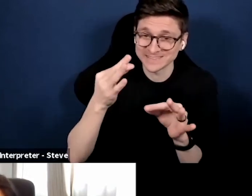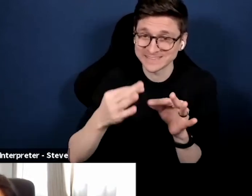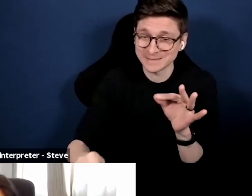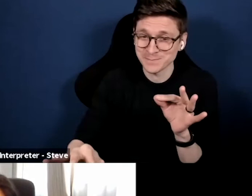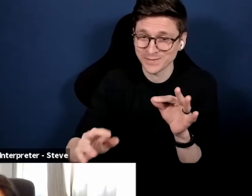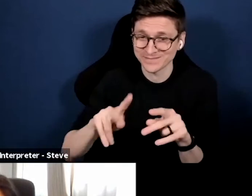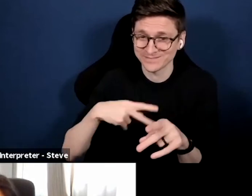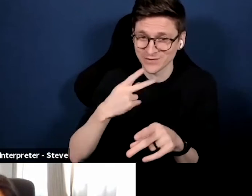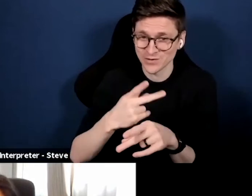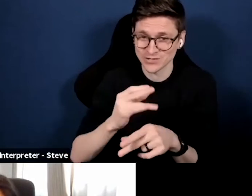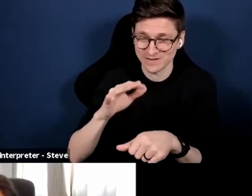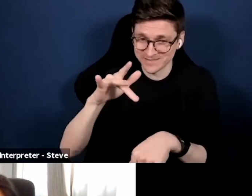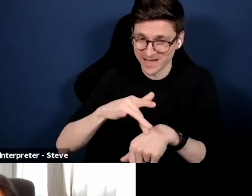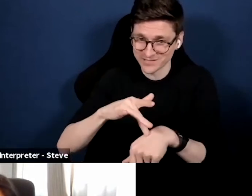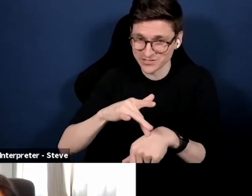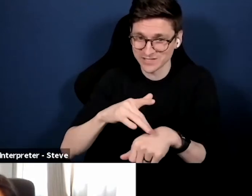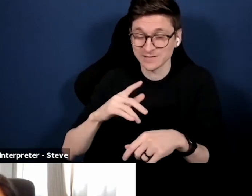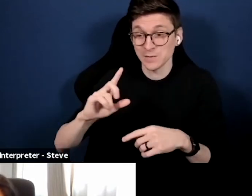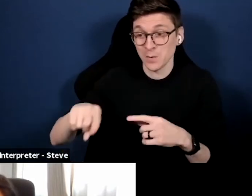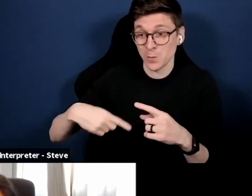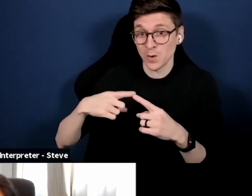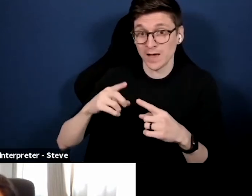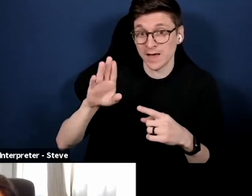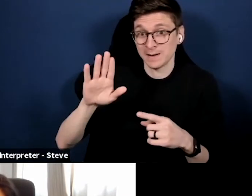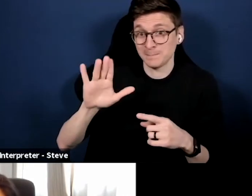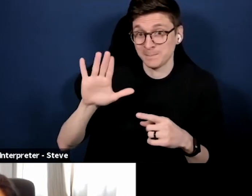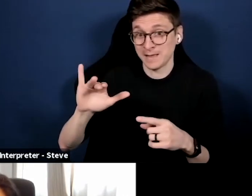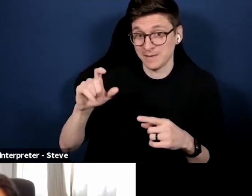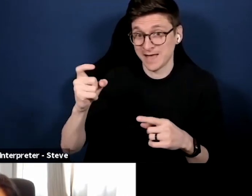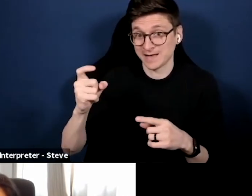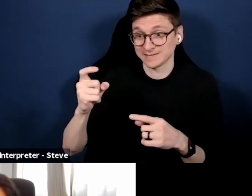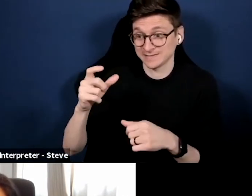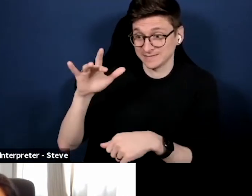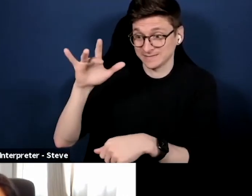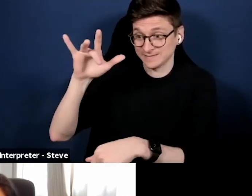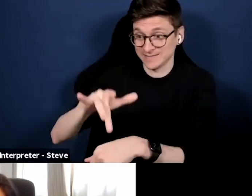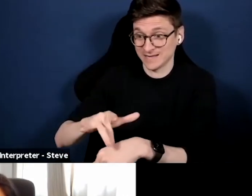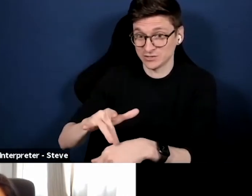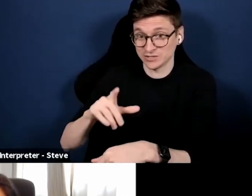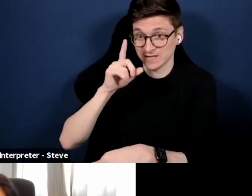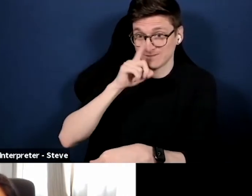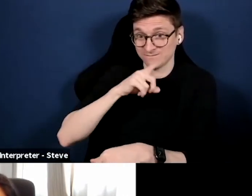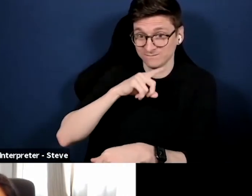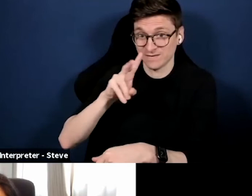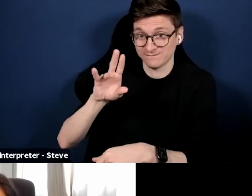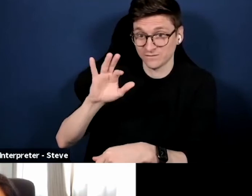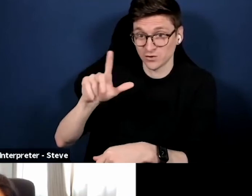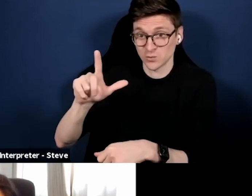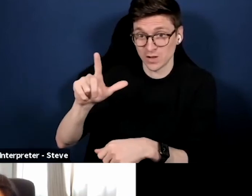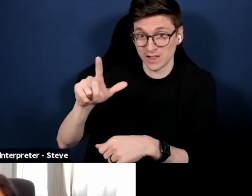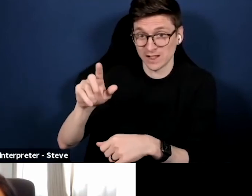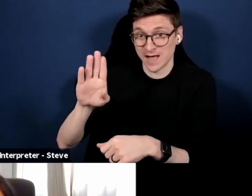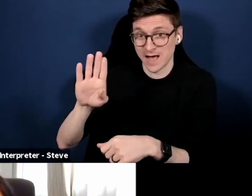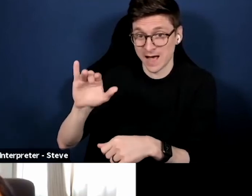um when baby x touches a virtual object we can simulate the mechanoreceptors sort of reacting